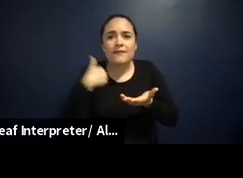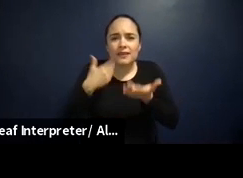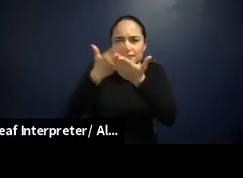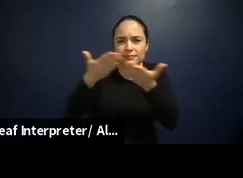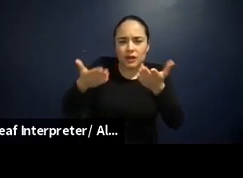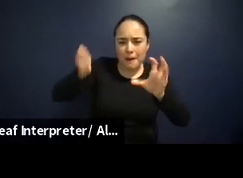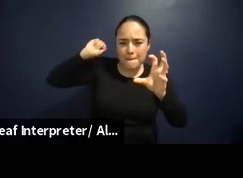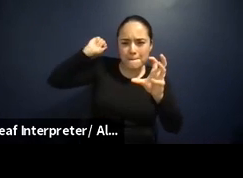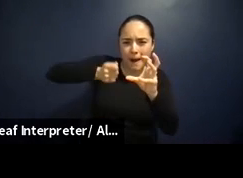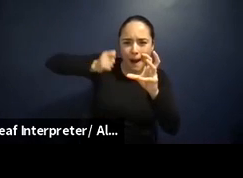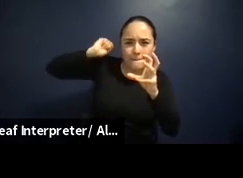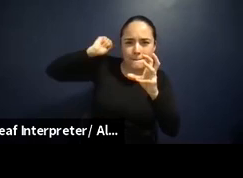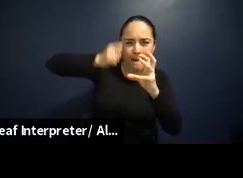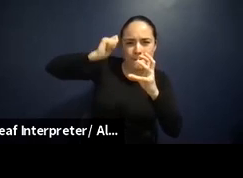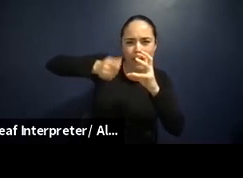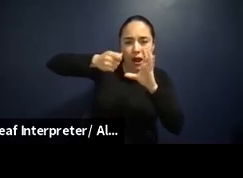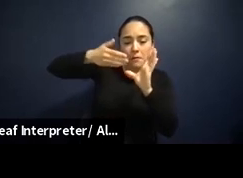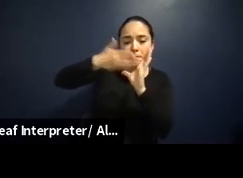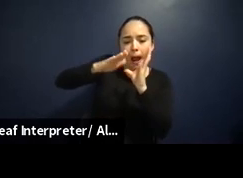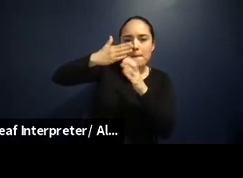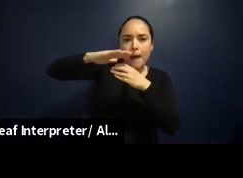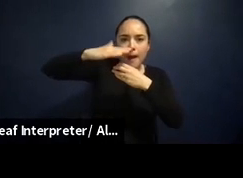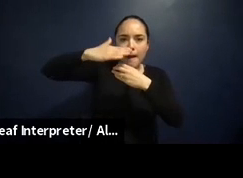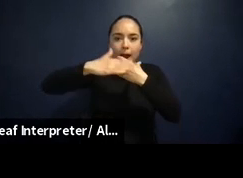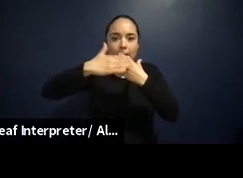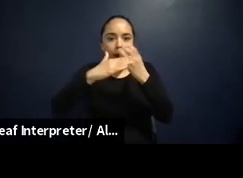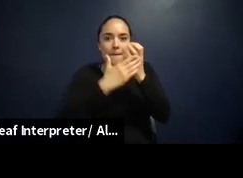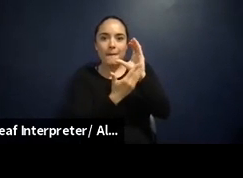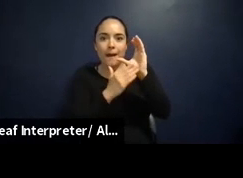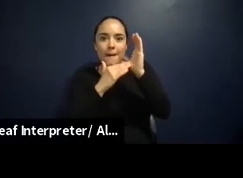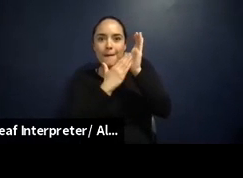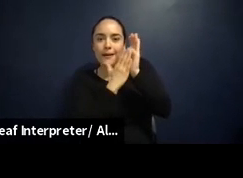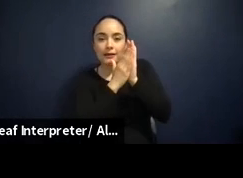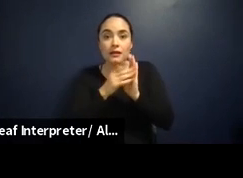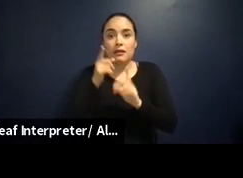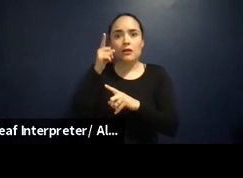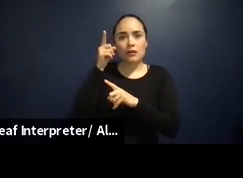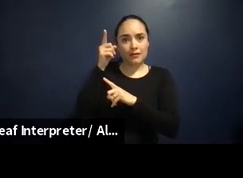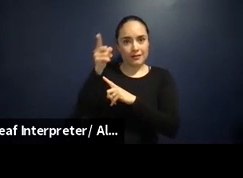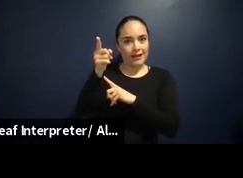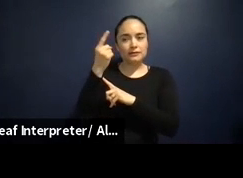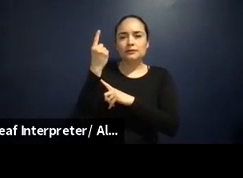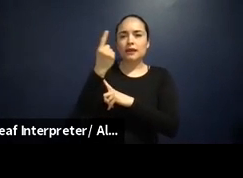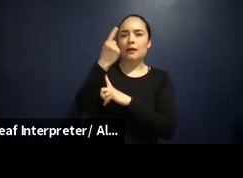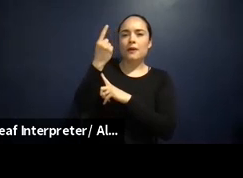that somebody has obviously drawn in some messages and some images. So that is